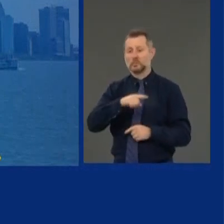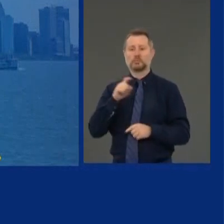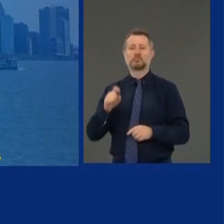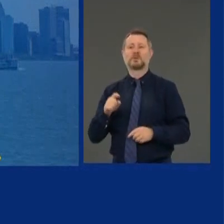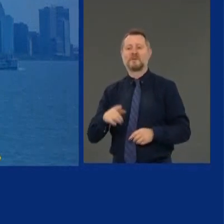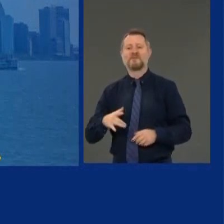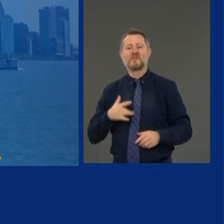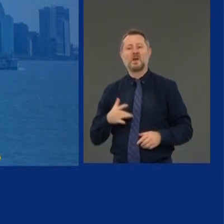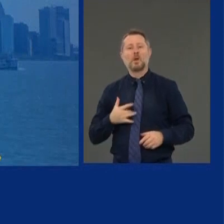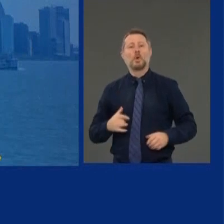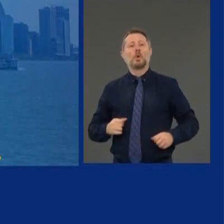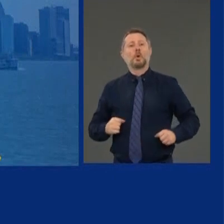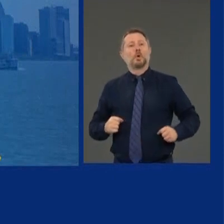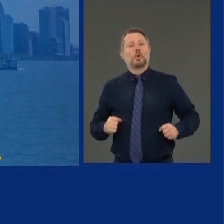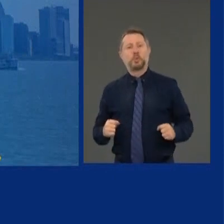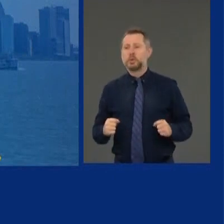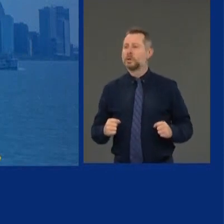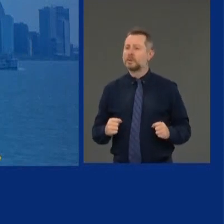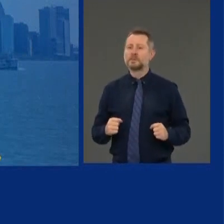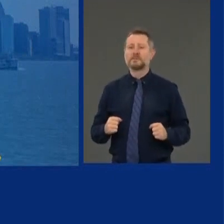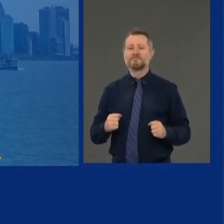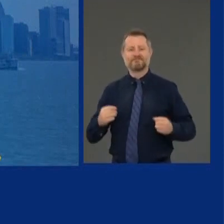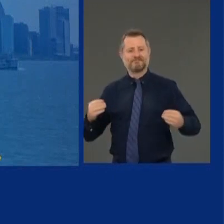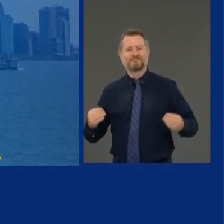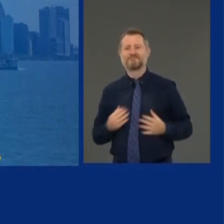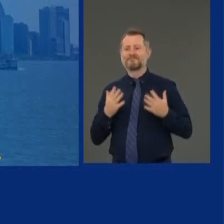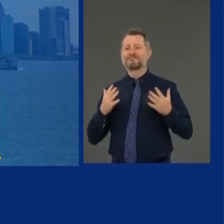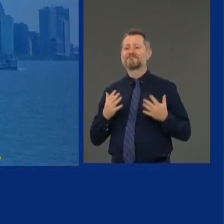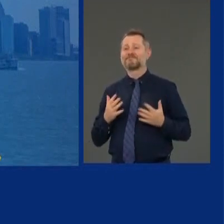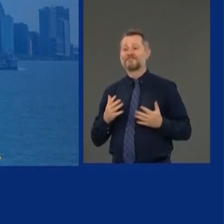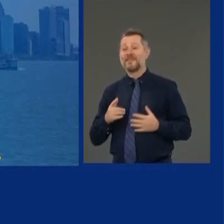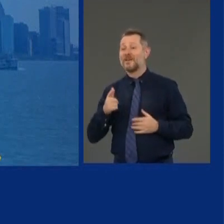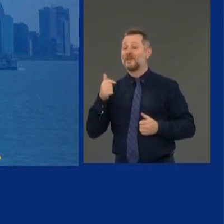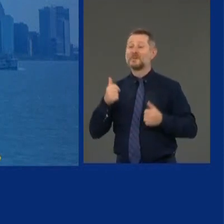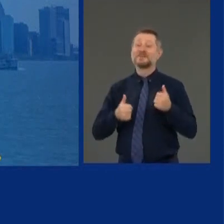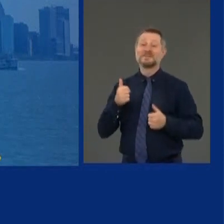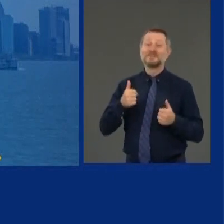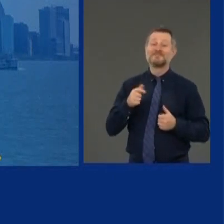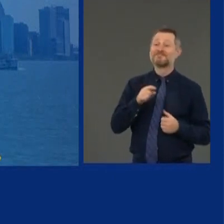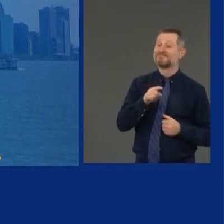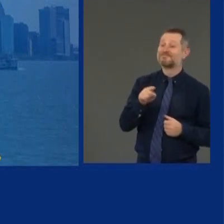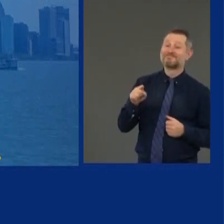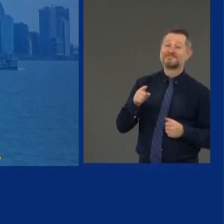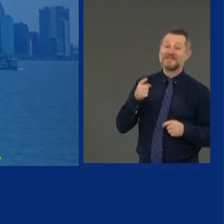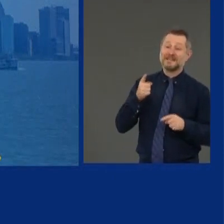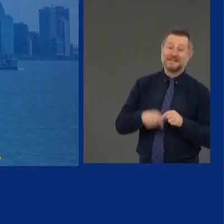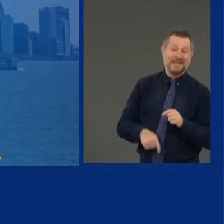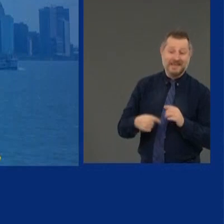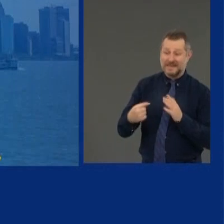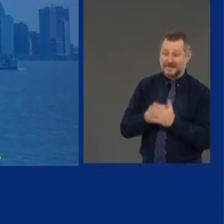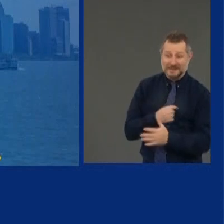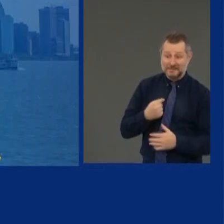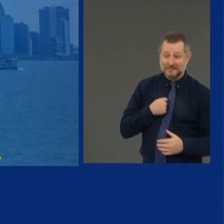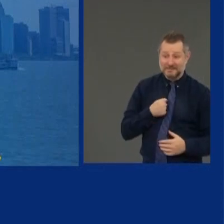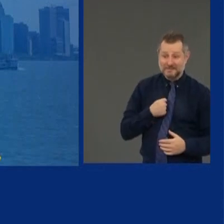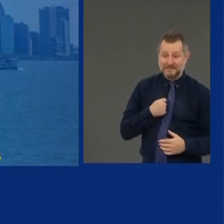BUT WE DID IT. IN MANY WAYS, WE SHOULD BE